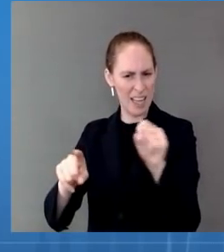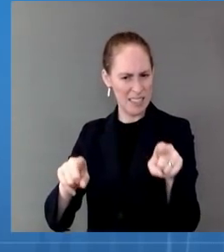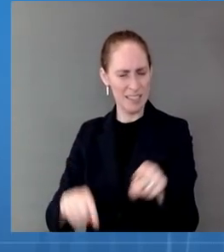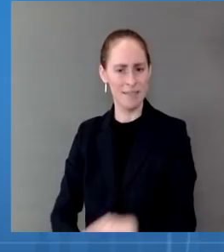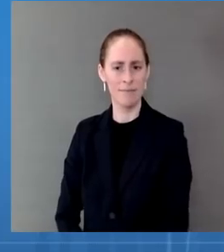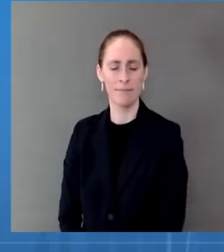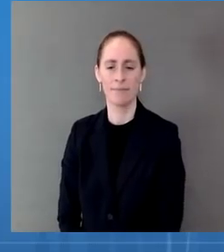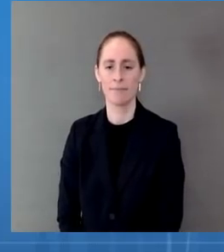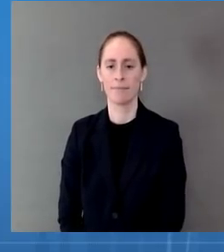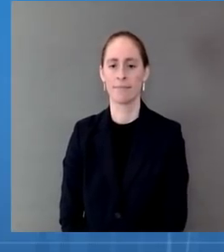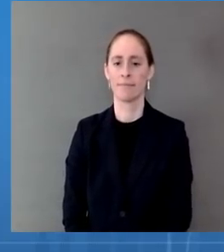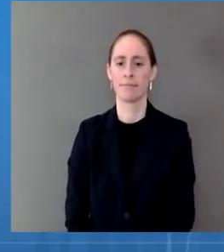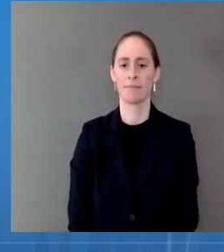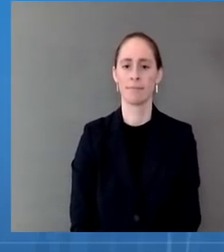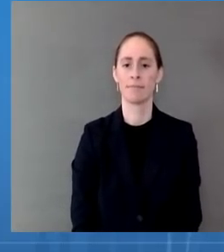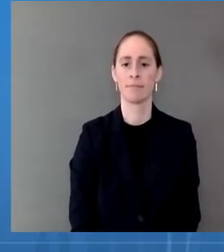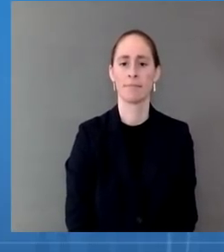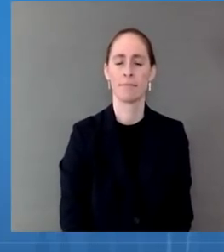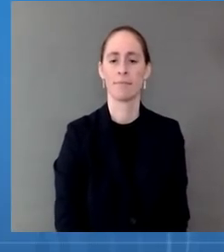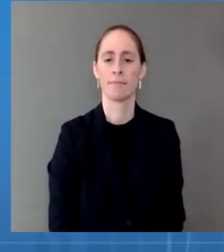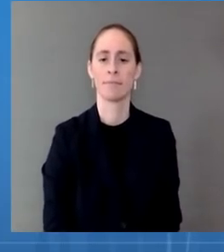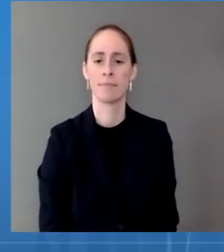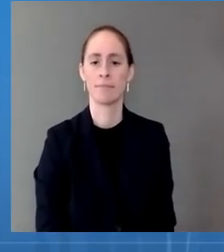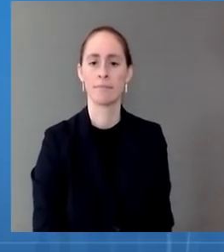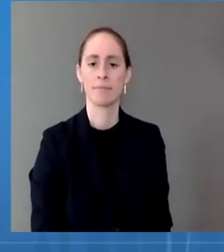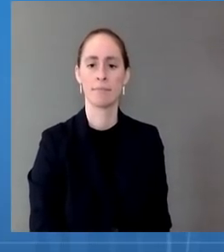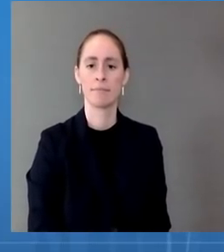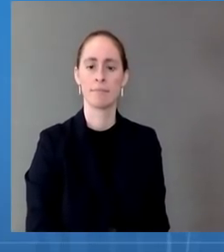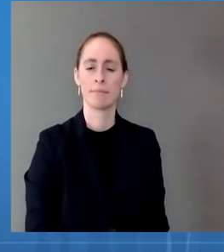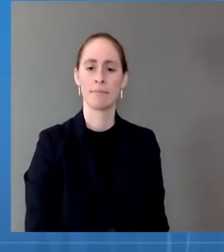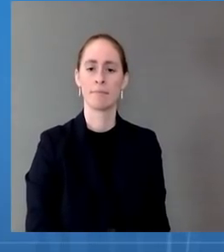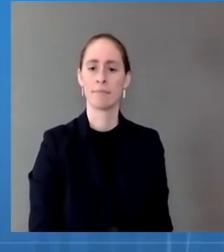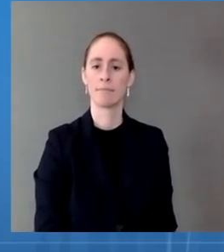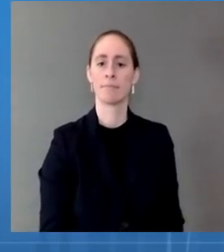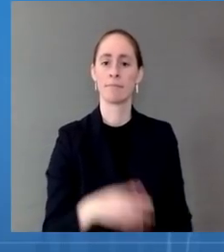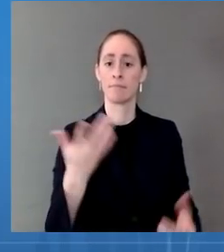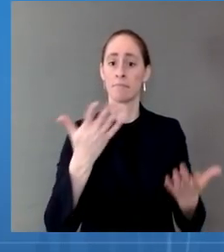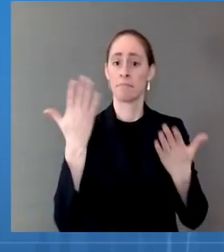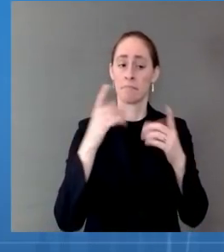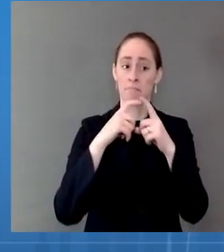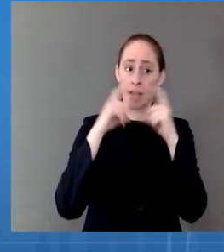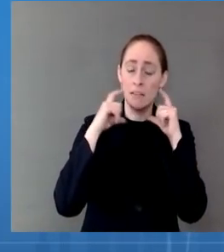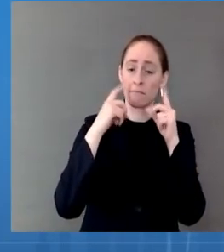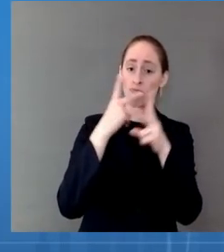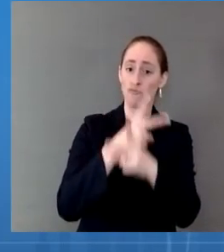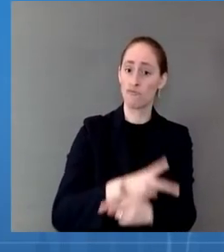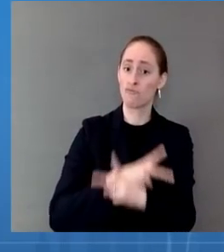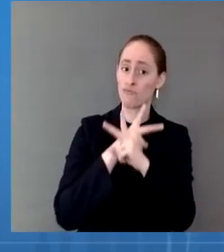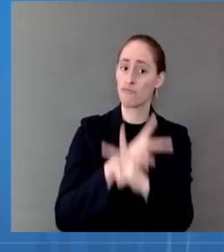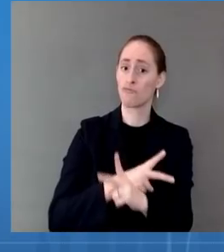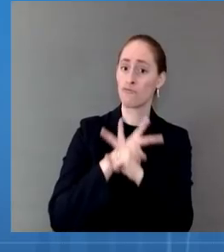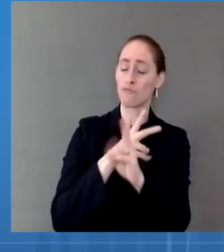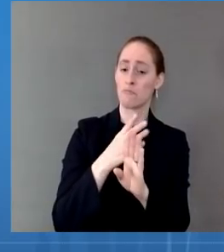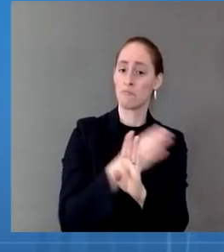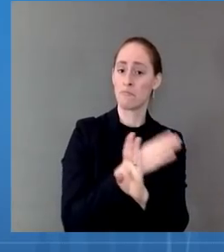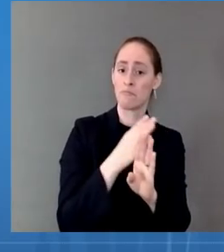before they come to gather together. And if you want that extra layer of reassurance on top of all of those prevention strategies,